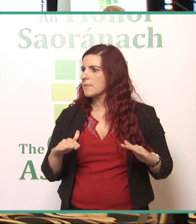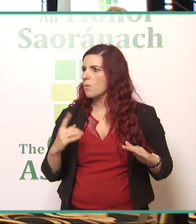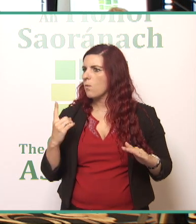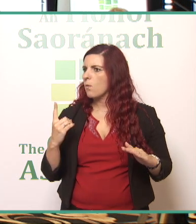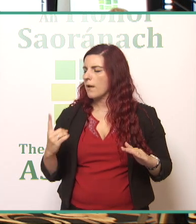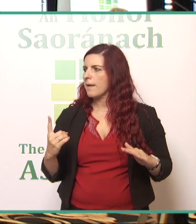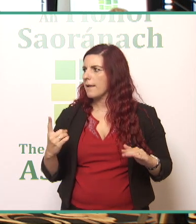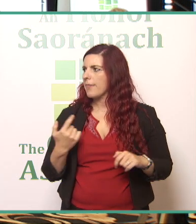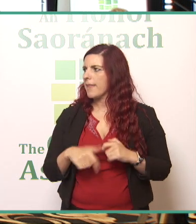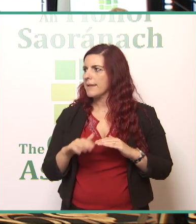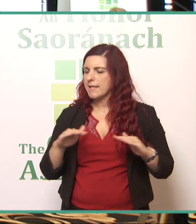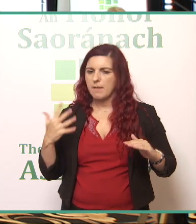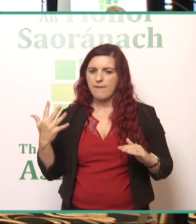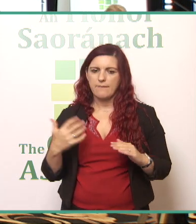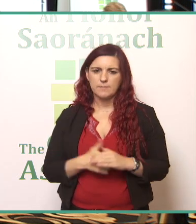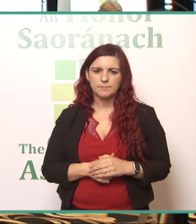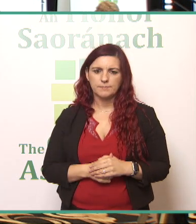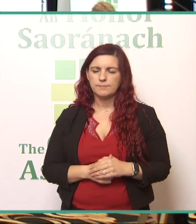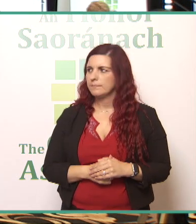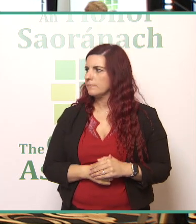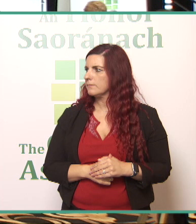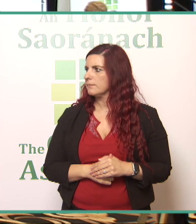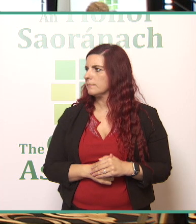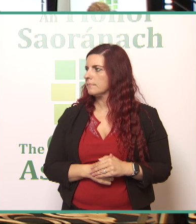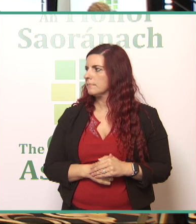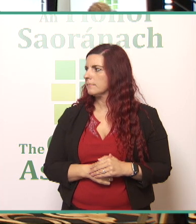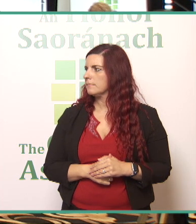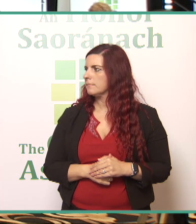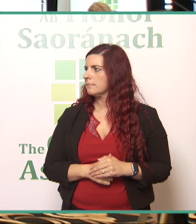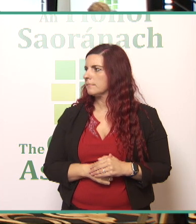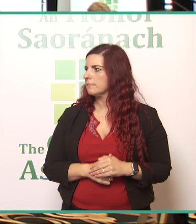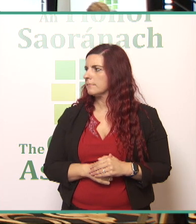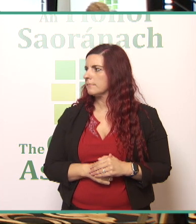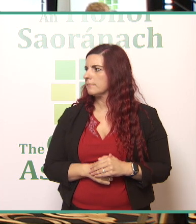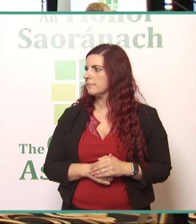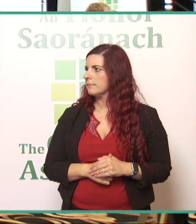table one first of all there's two hands if you want to discuss among yourselves English thank you